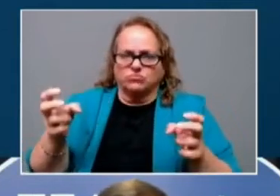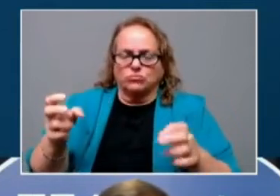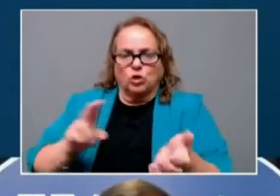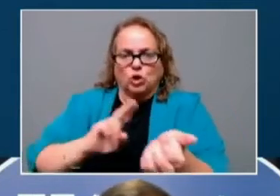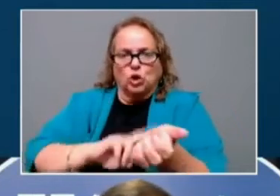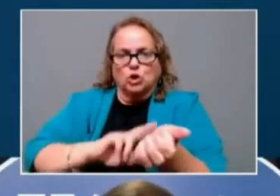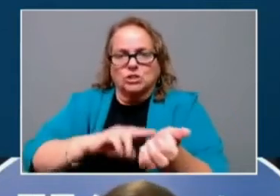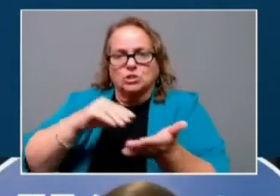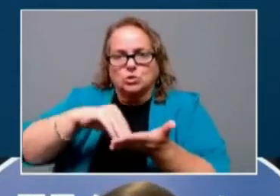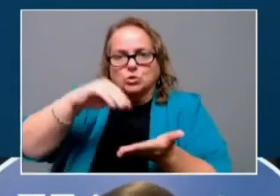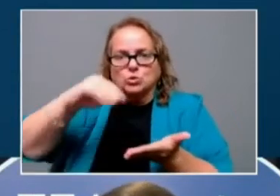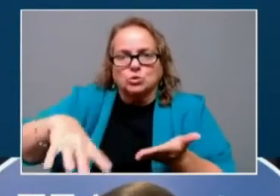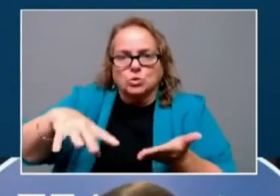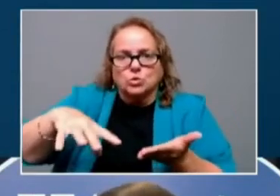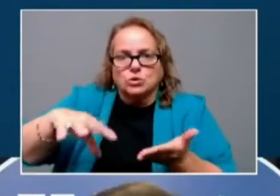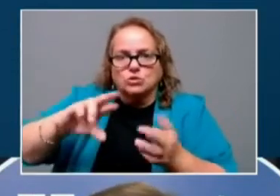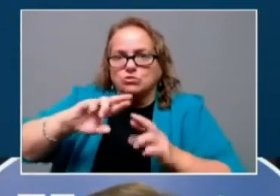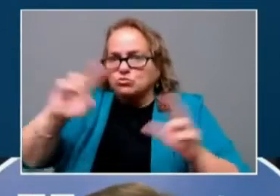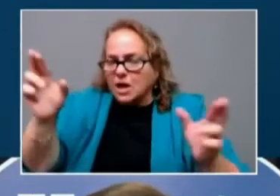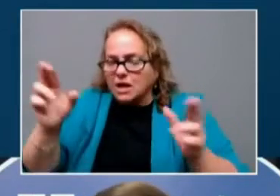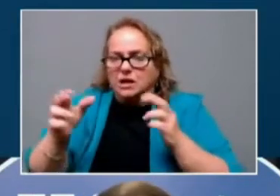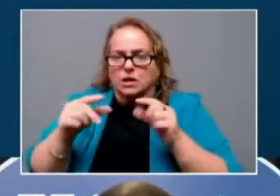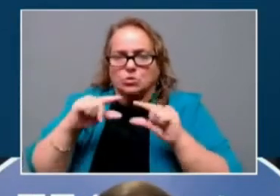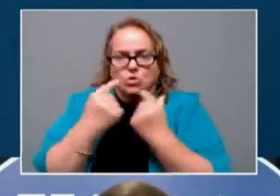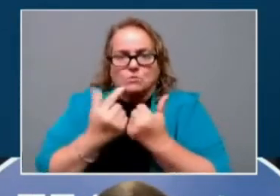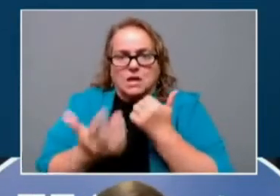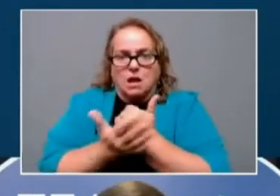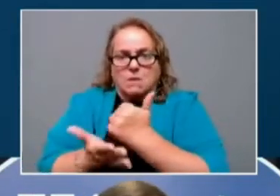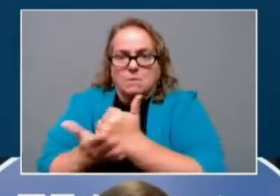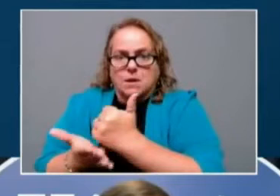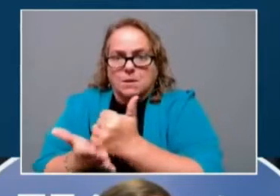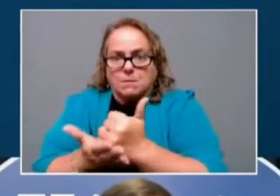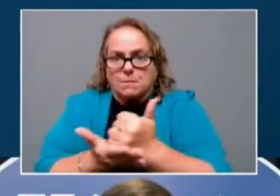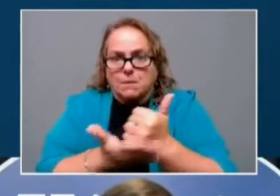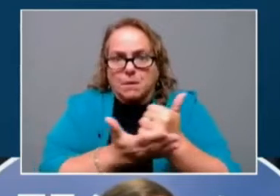helping out. I think we're gonna get to hear from some of them directly, some